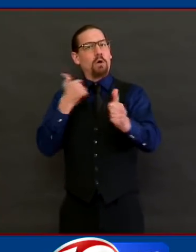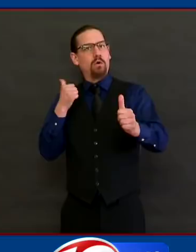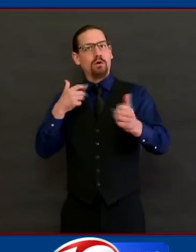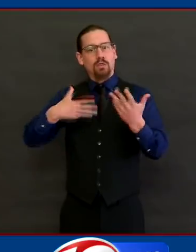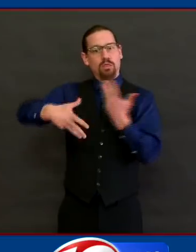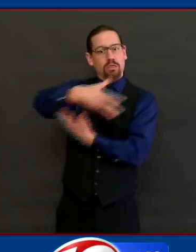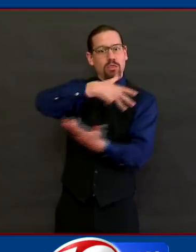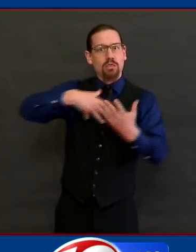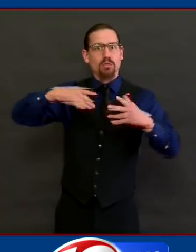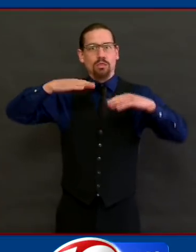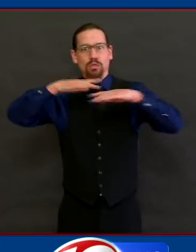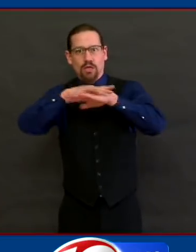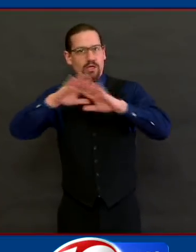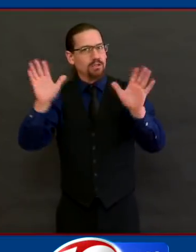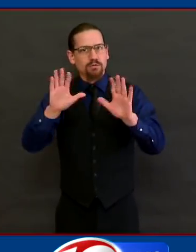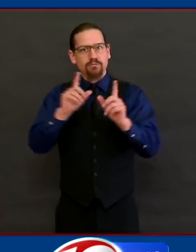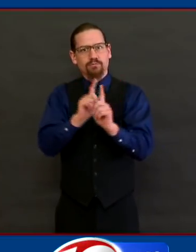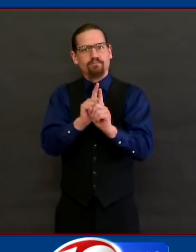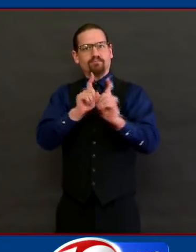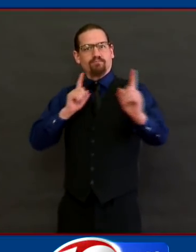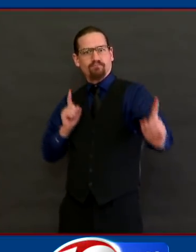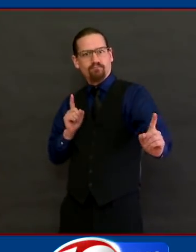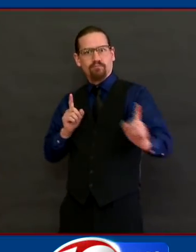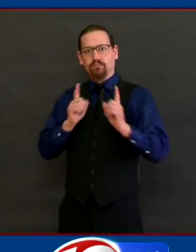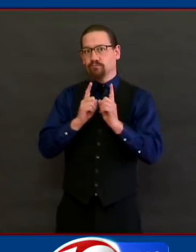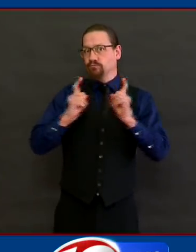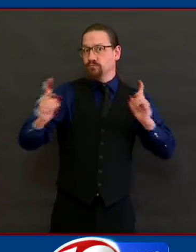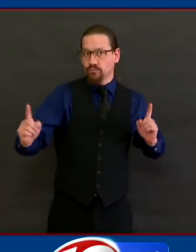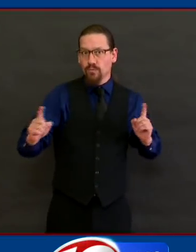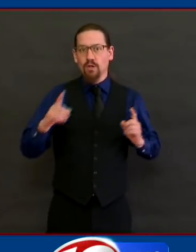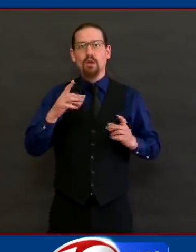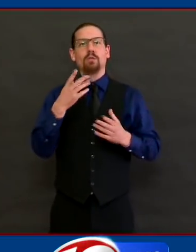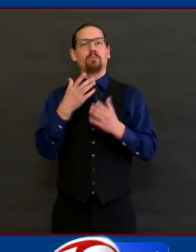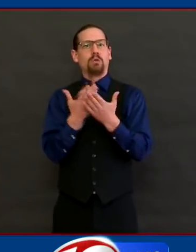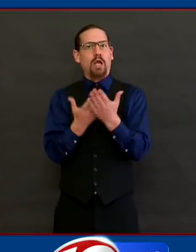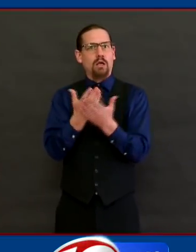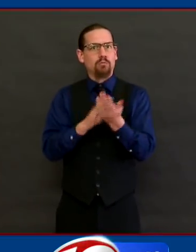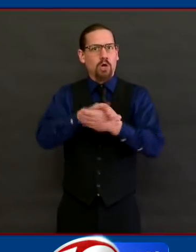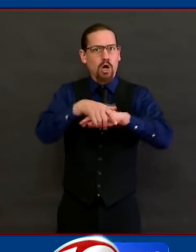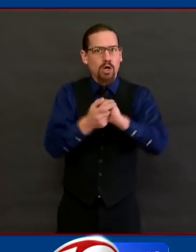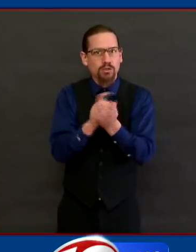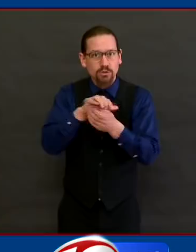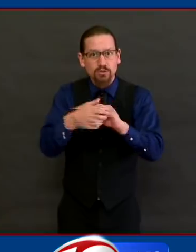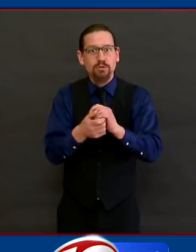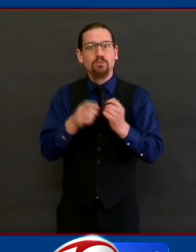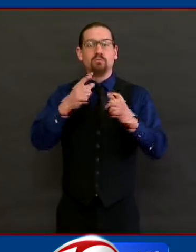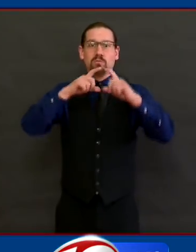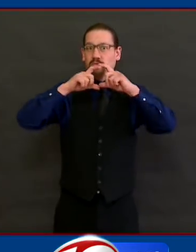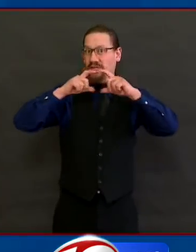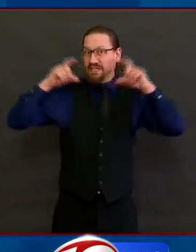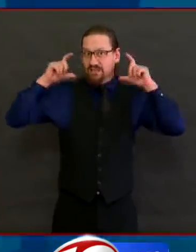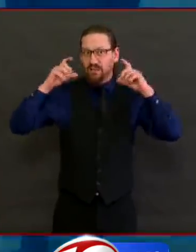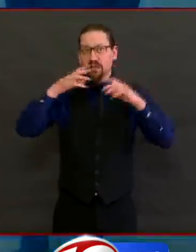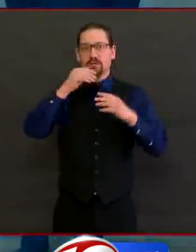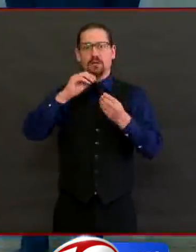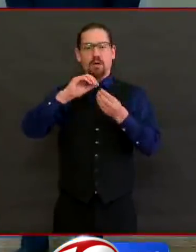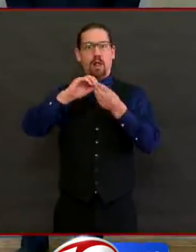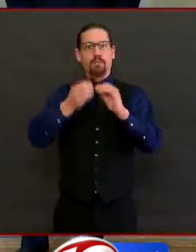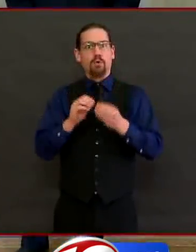IF WE KEEP DOING THE GREAT JOB WE ARE DOING, WE WILL BE IN MUCH BETTER SHAPE IN TWO WEEKS THEN WE ARE IN TODAY.